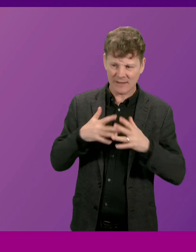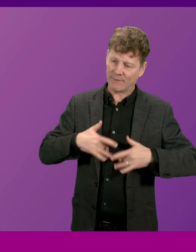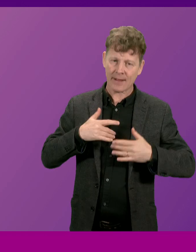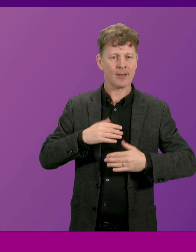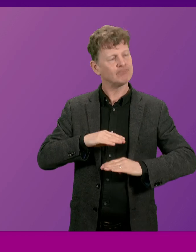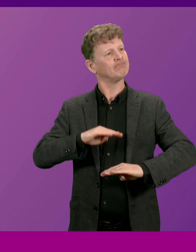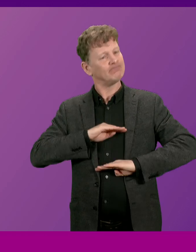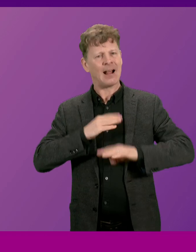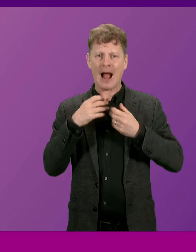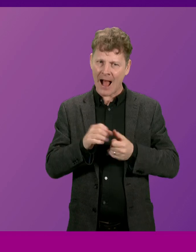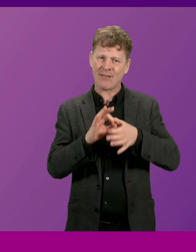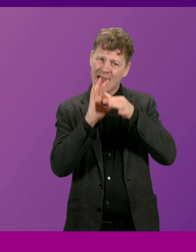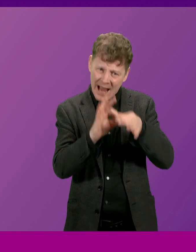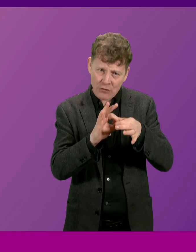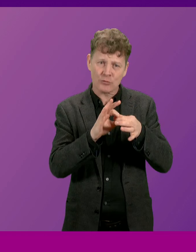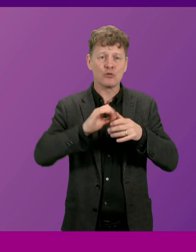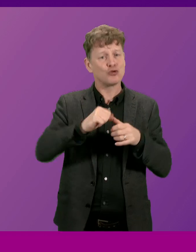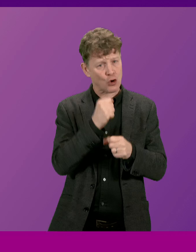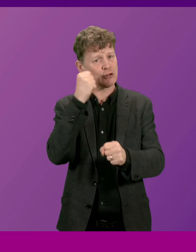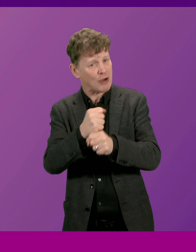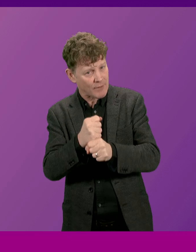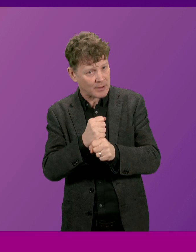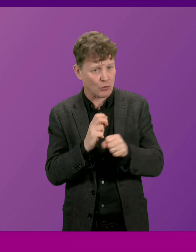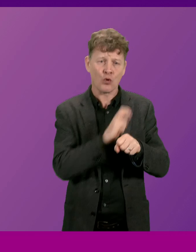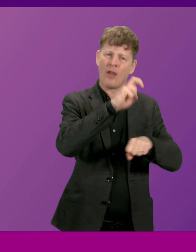is active engagement between the Scottish Government and that of Northern Ireland,